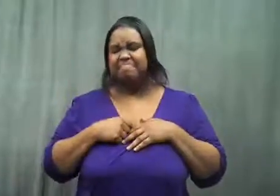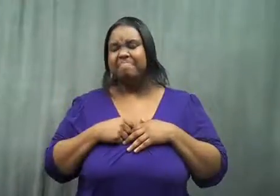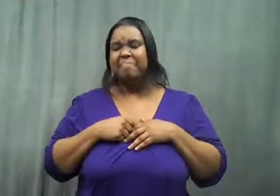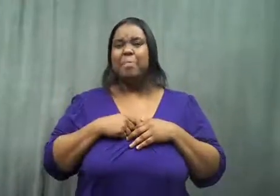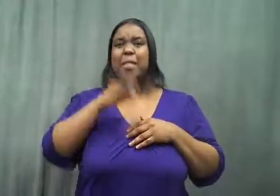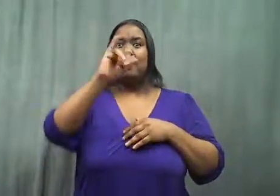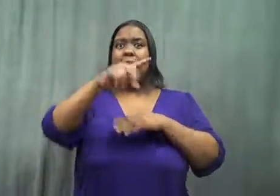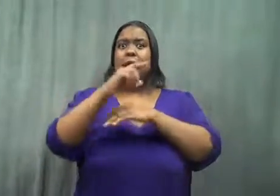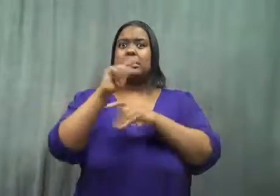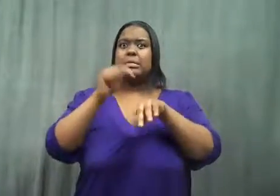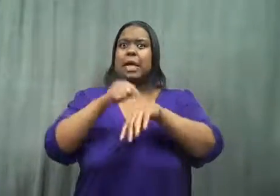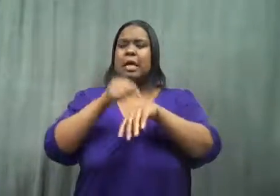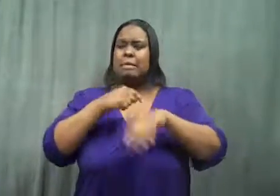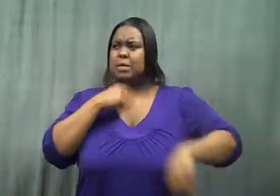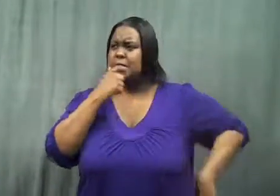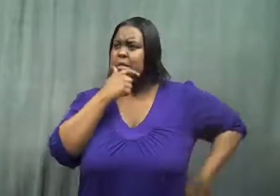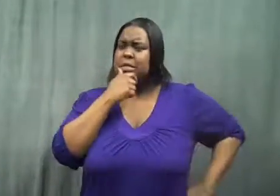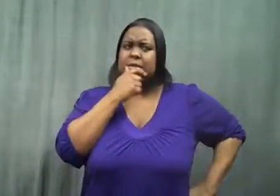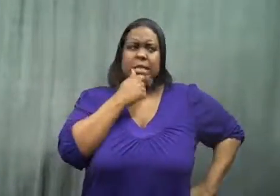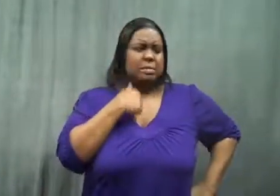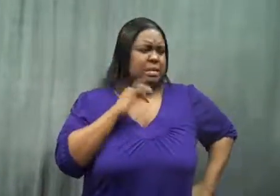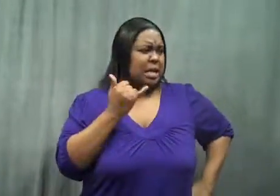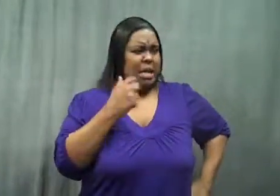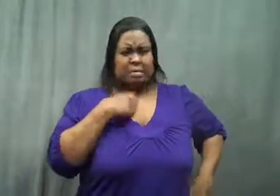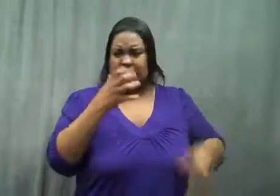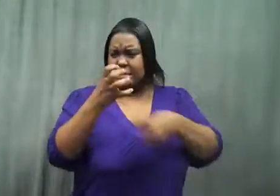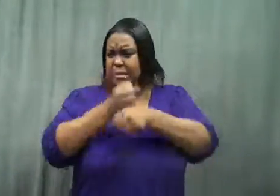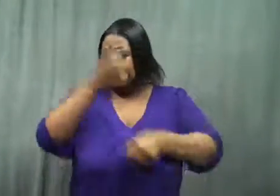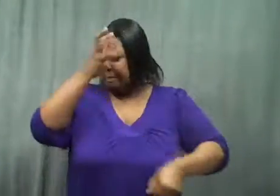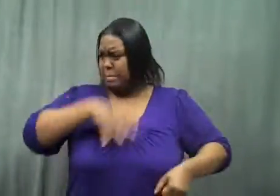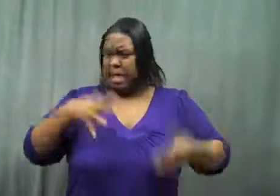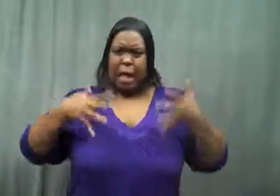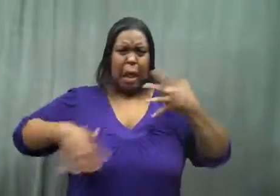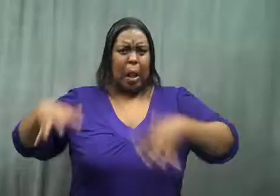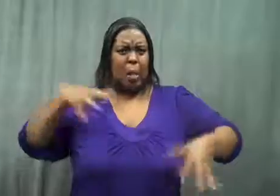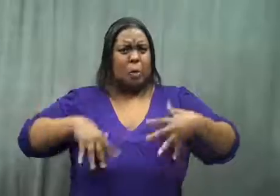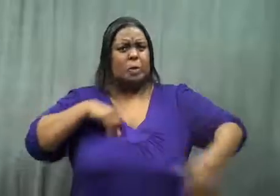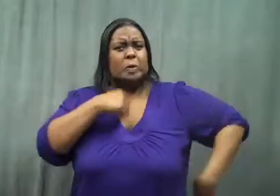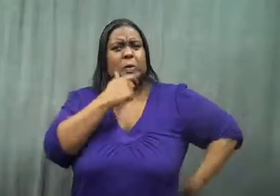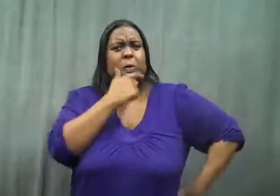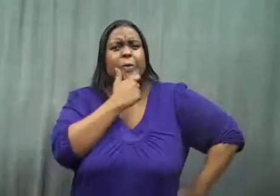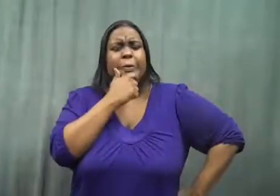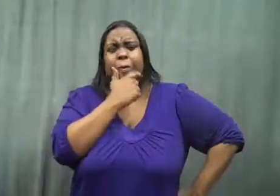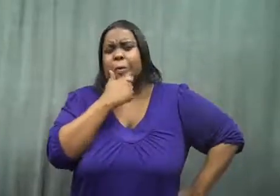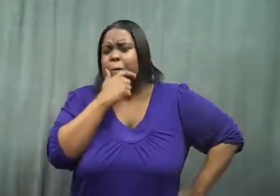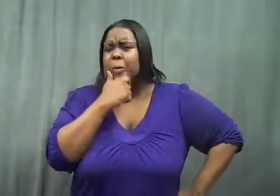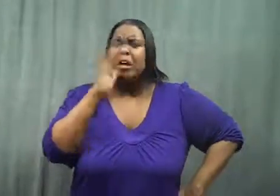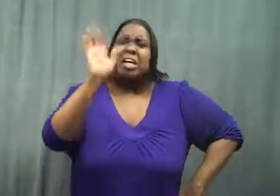I was trying to figure out how to get some men's clothes.